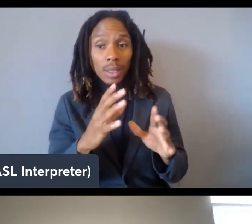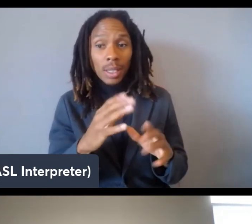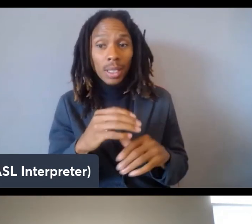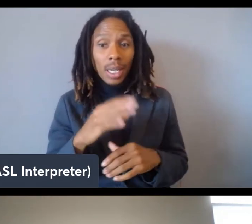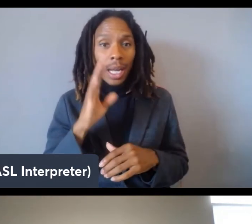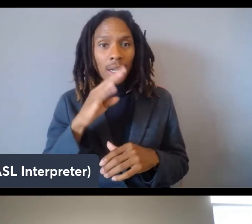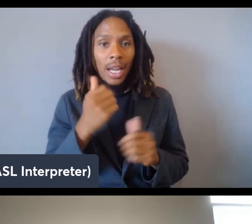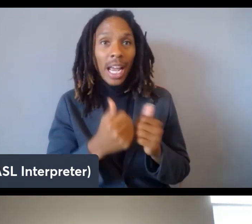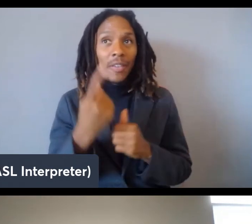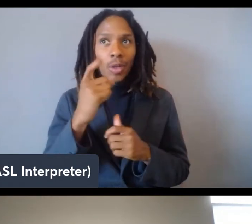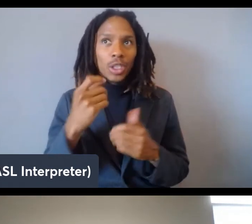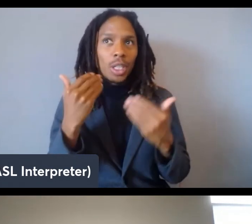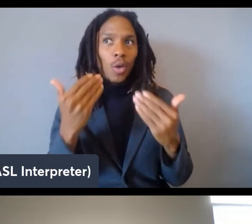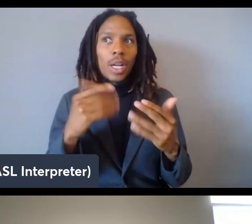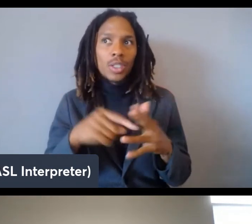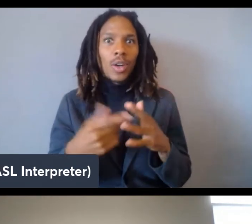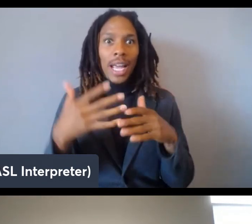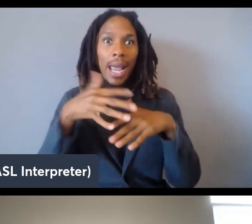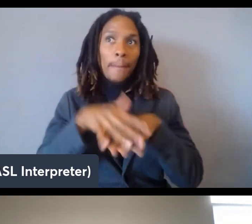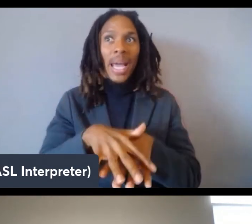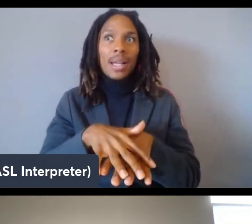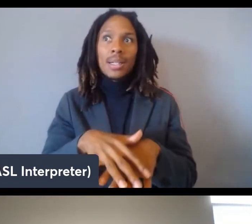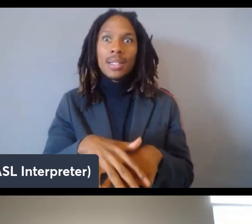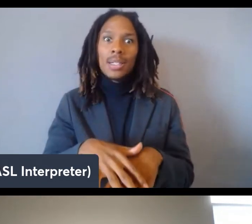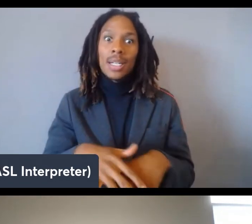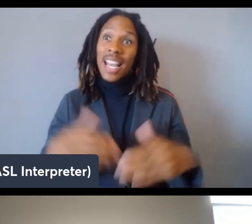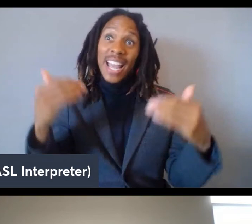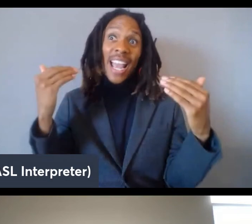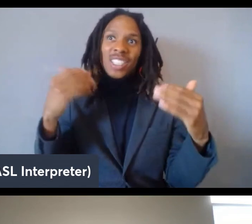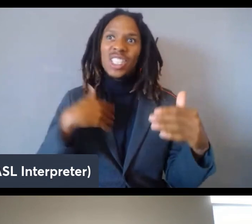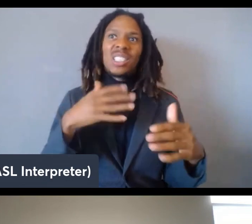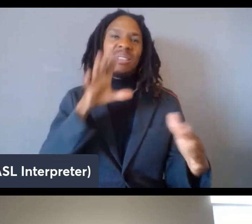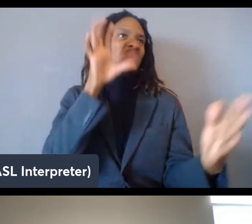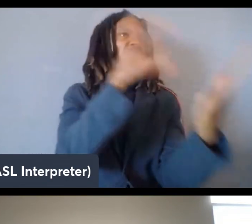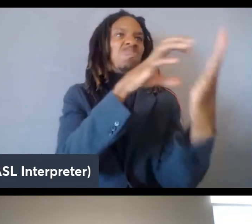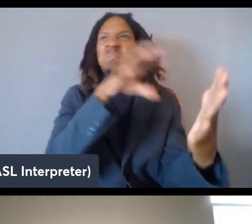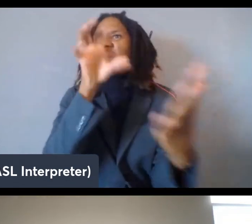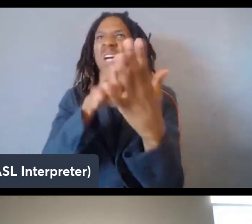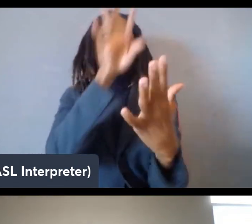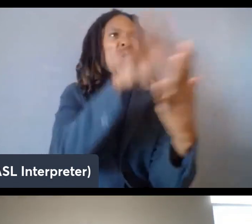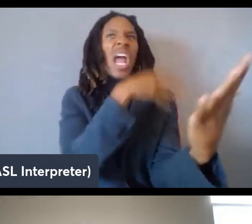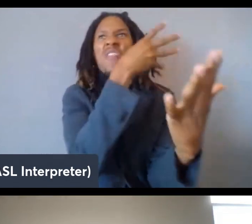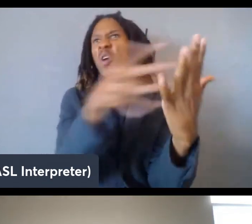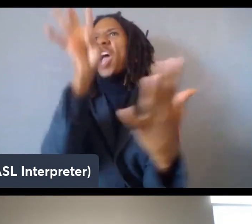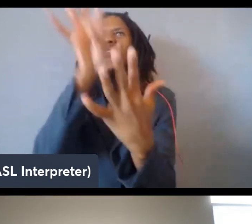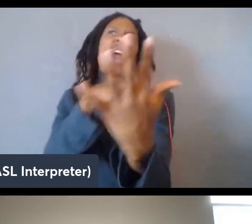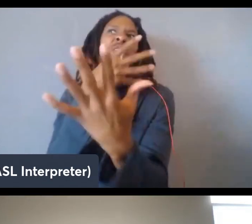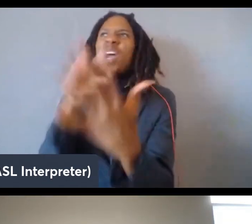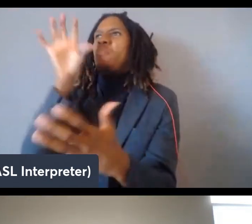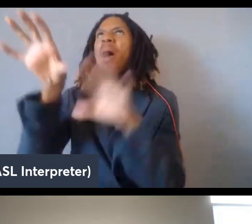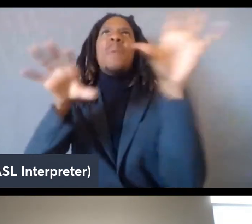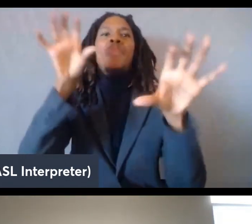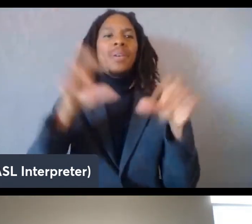and start embedding graphs everywhere. Just put 'em anywhere and everywhere. Exactly, that's the vision.